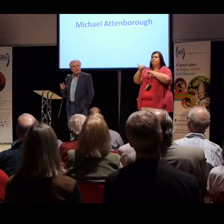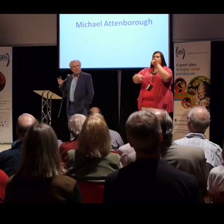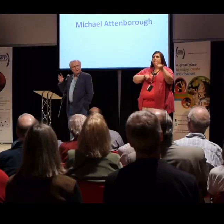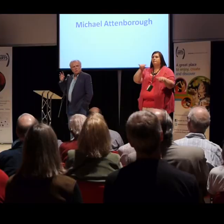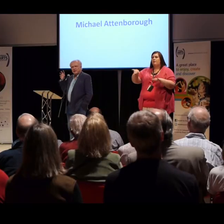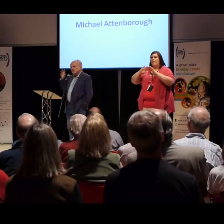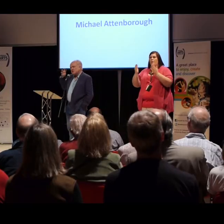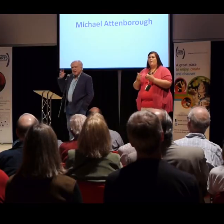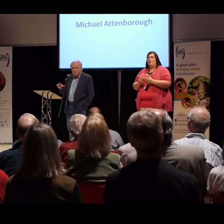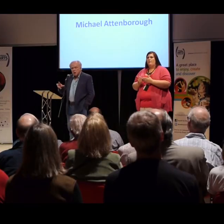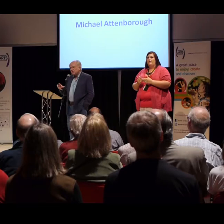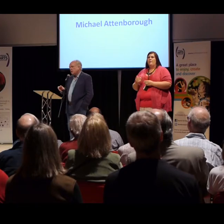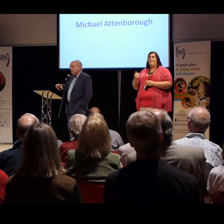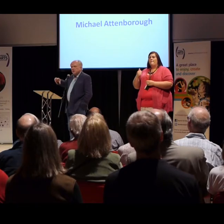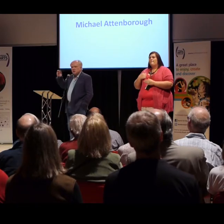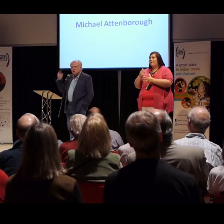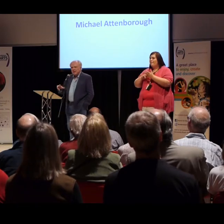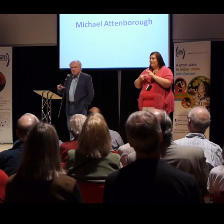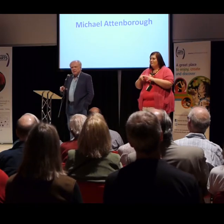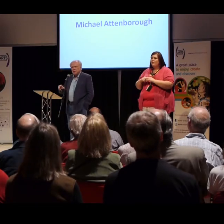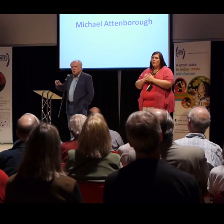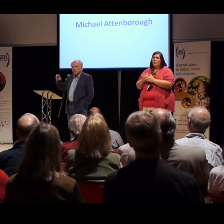My parents went to the same hotel, the same beach,